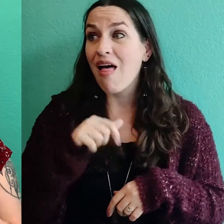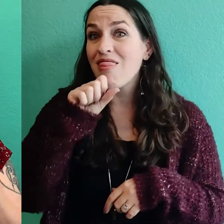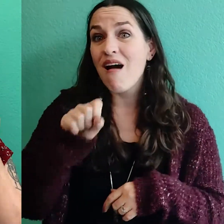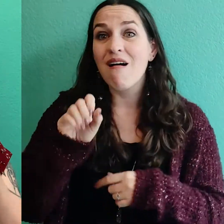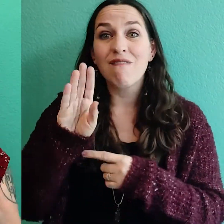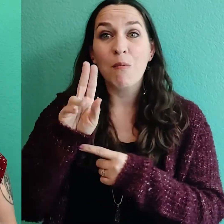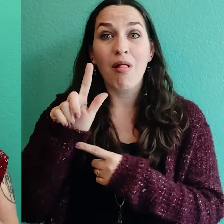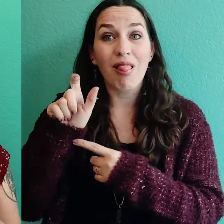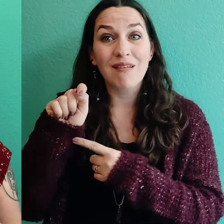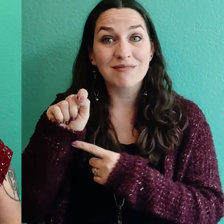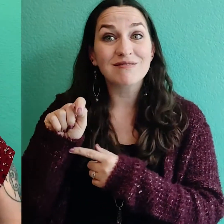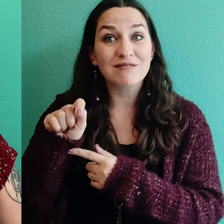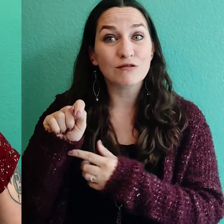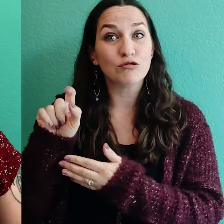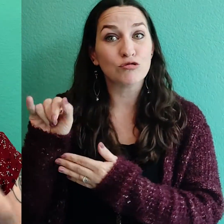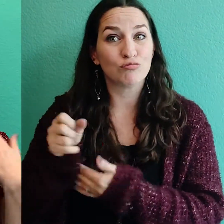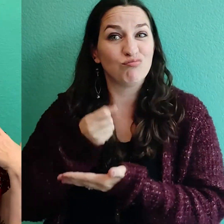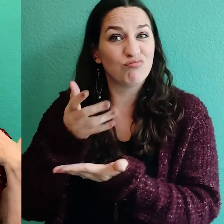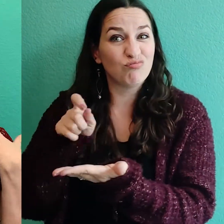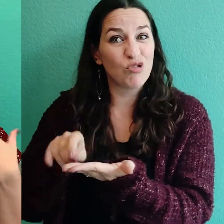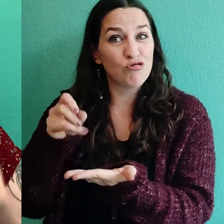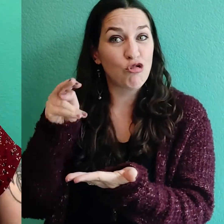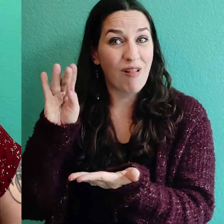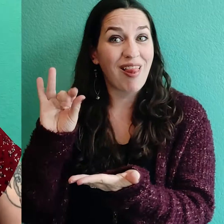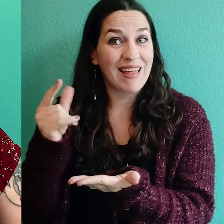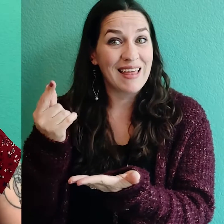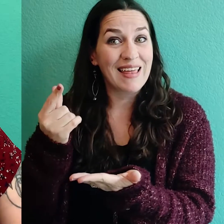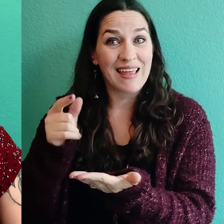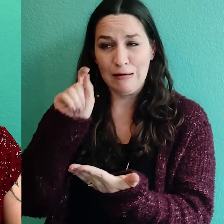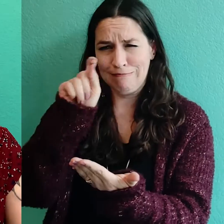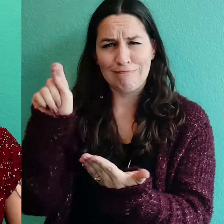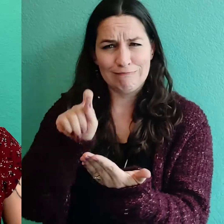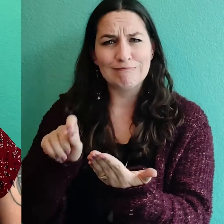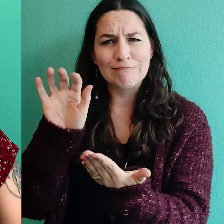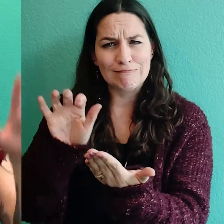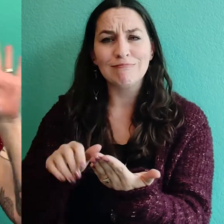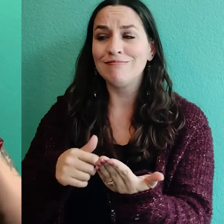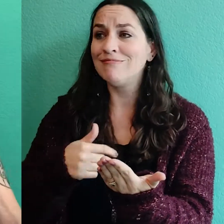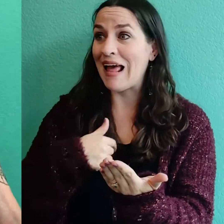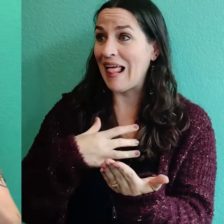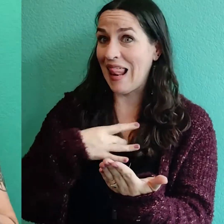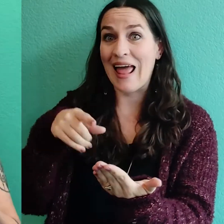that they love bullet journaling, and they just think it's so great, and it's so helpful, but they can't do